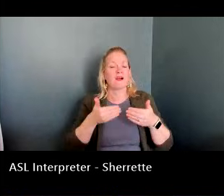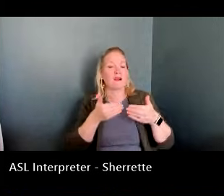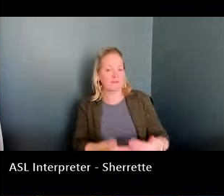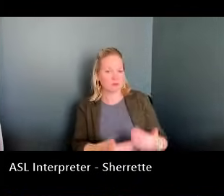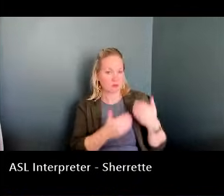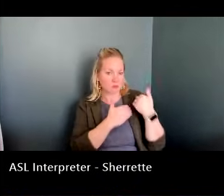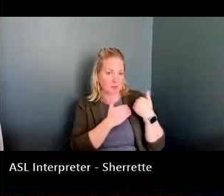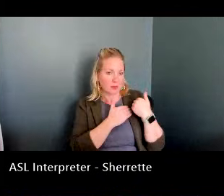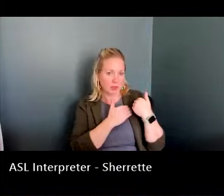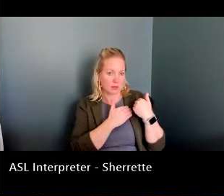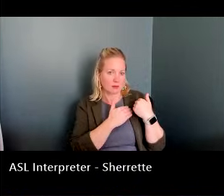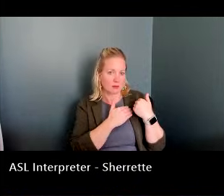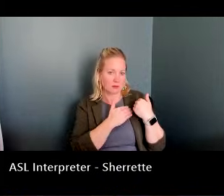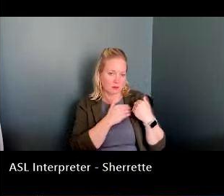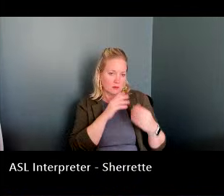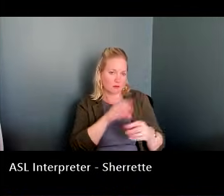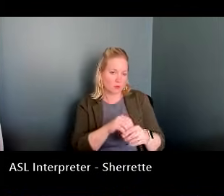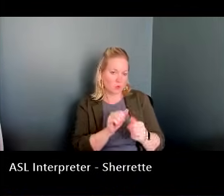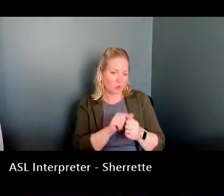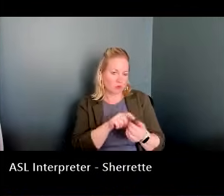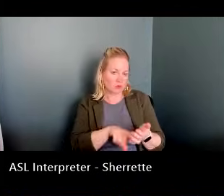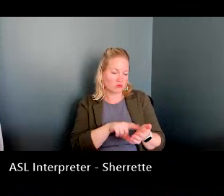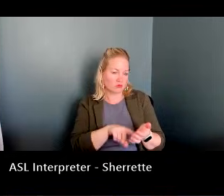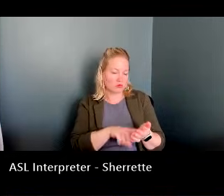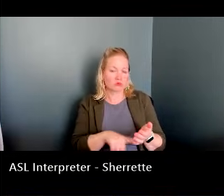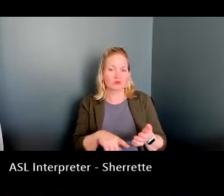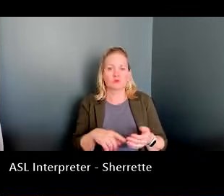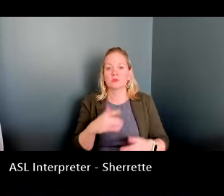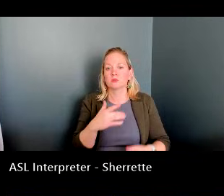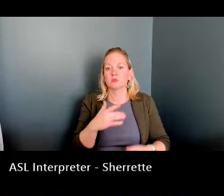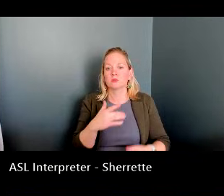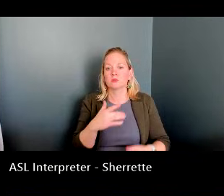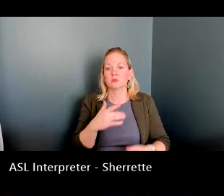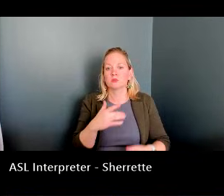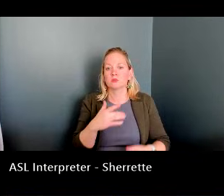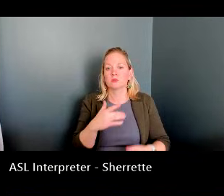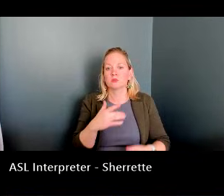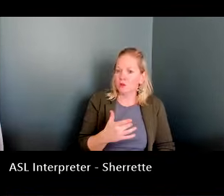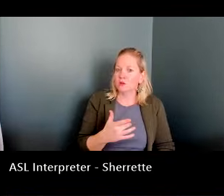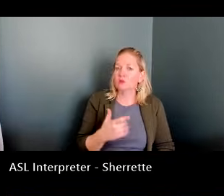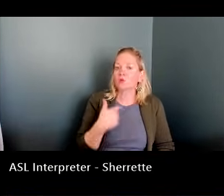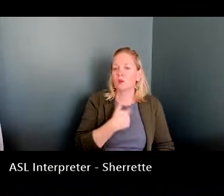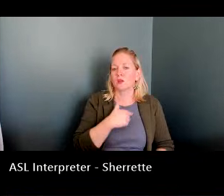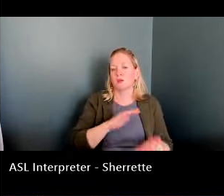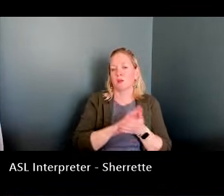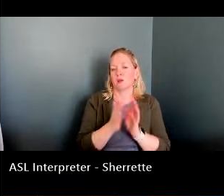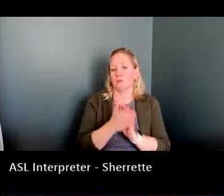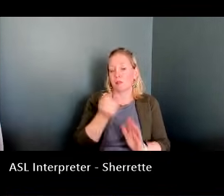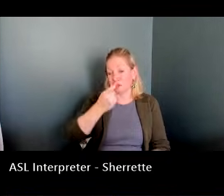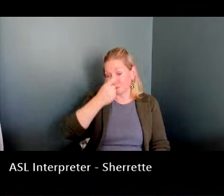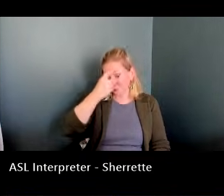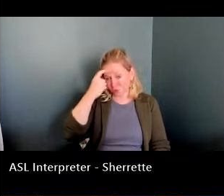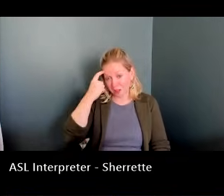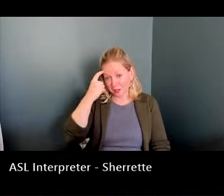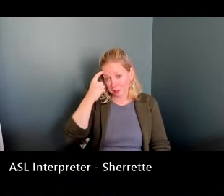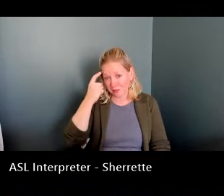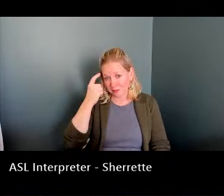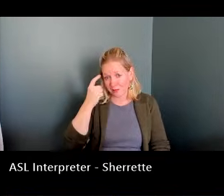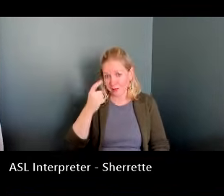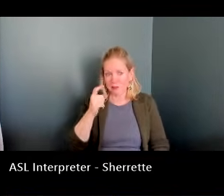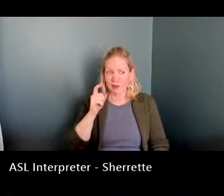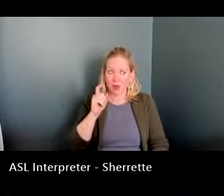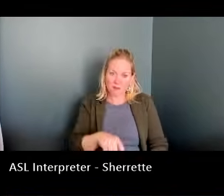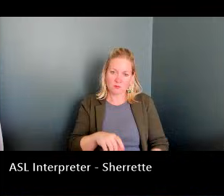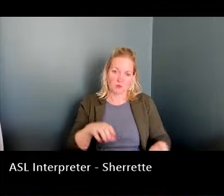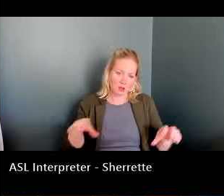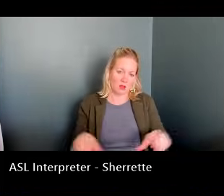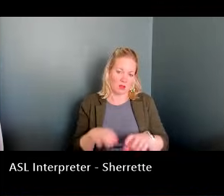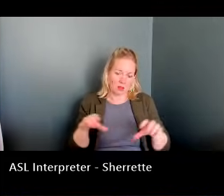research. We often get somewhat jaded by having to do all of this, because we think of it as an